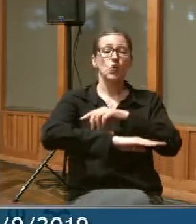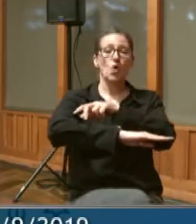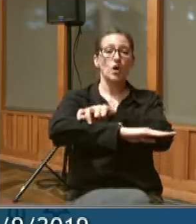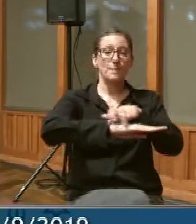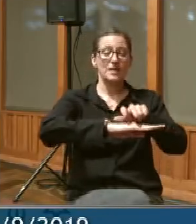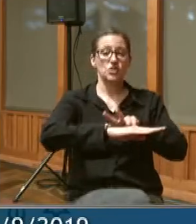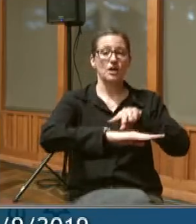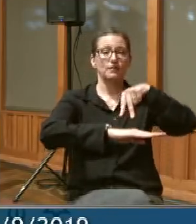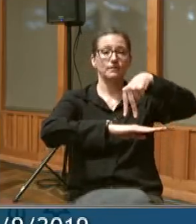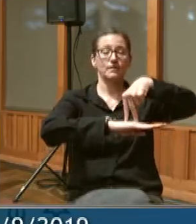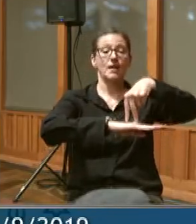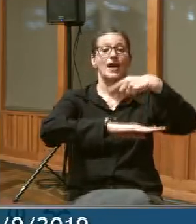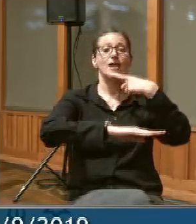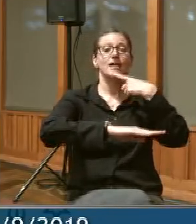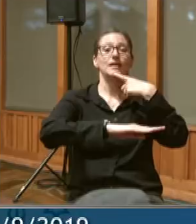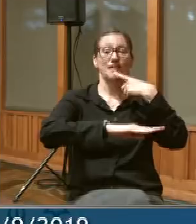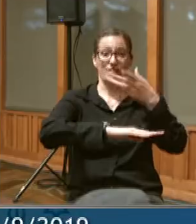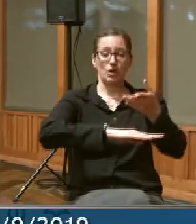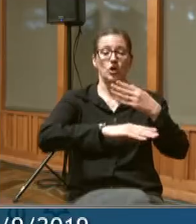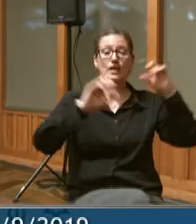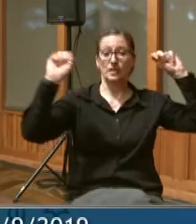I CLIMBED UP ON A BENCH AND I SPENT A LITTLE TIME IN PARKS,